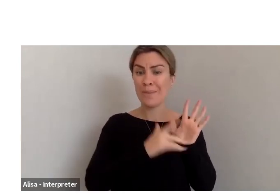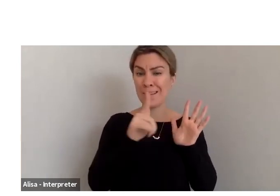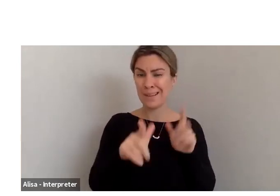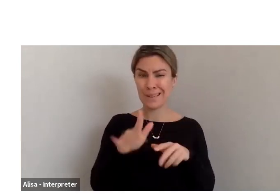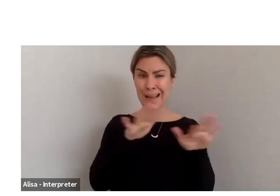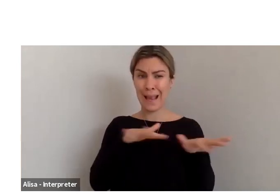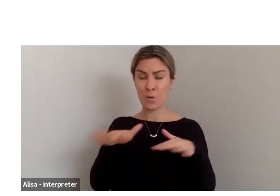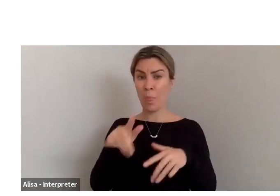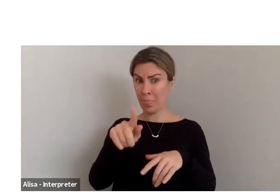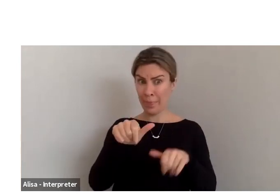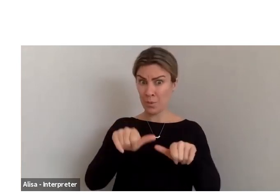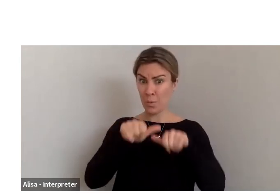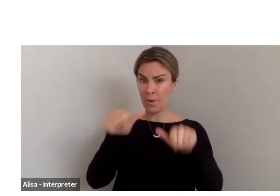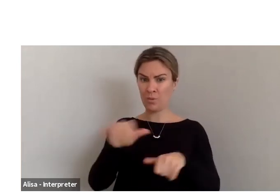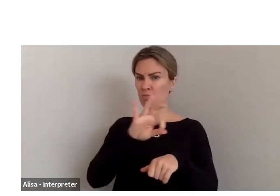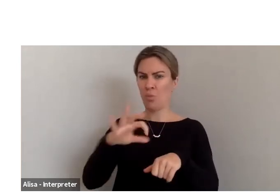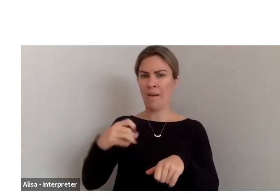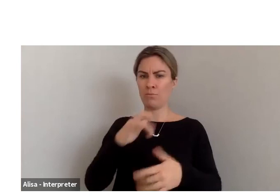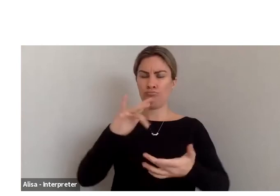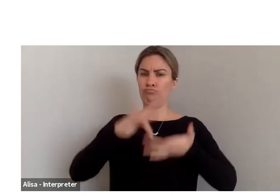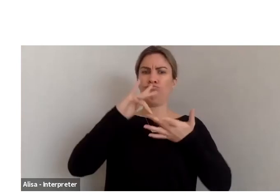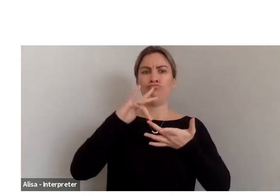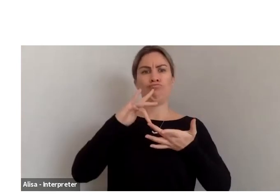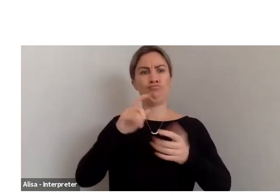It is not a media release, it is a Facebook post.